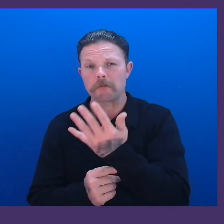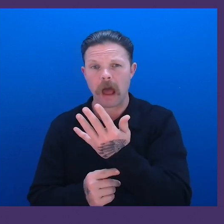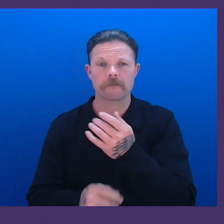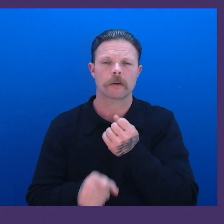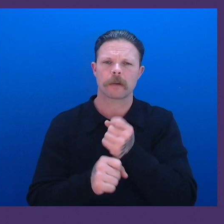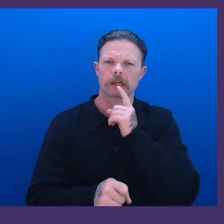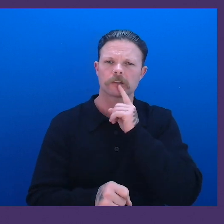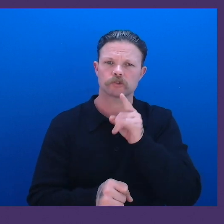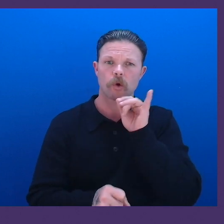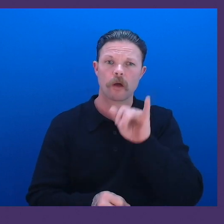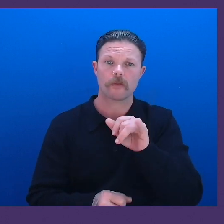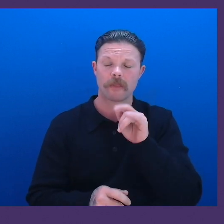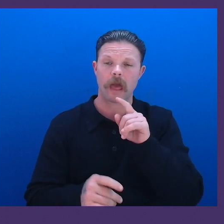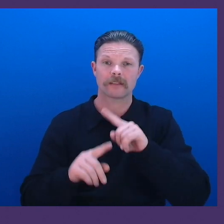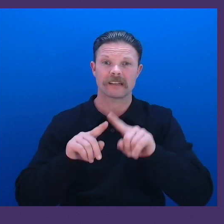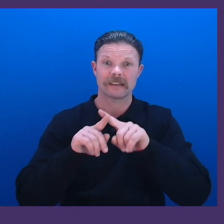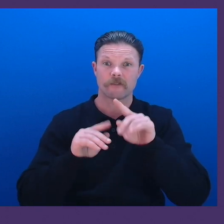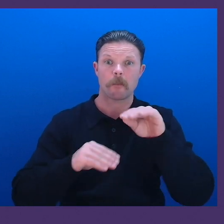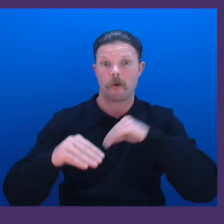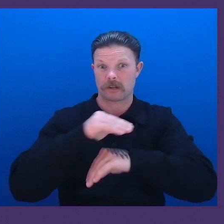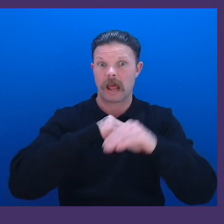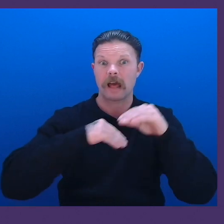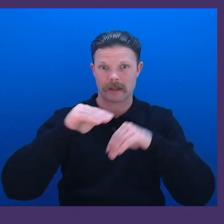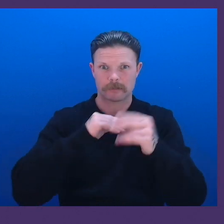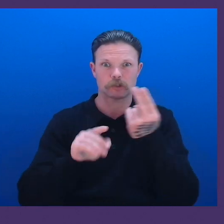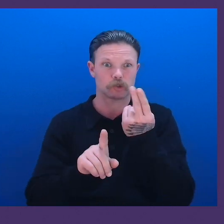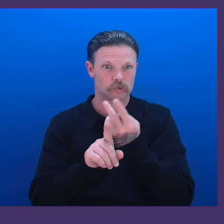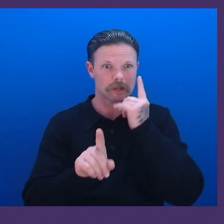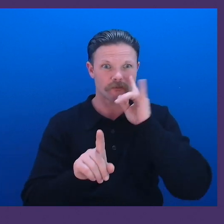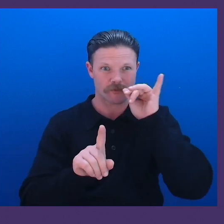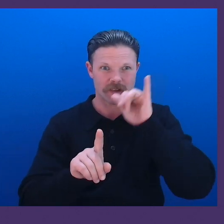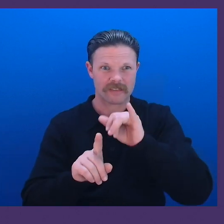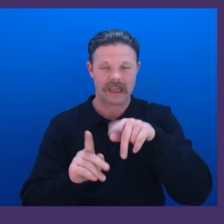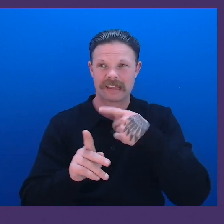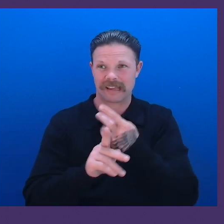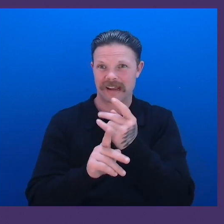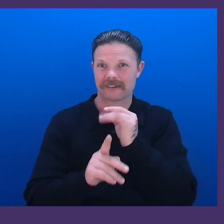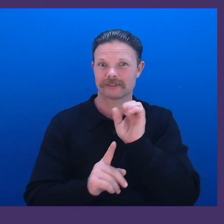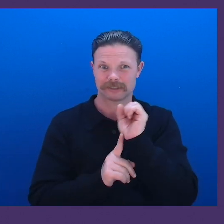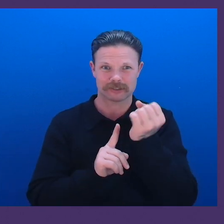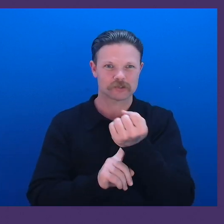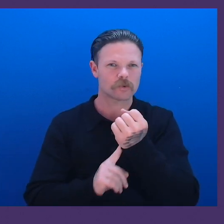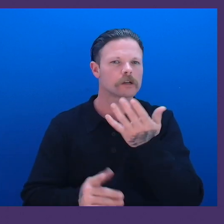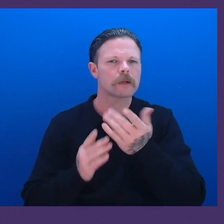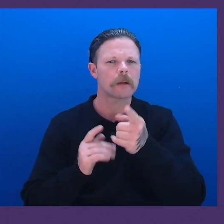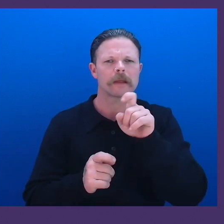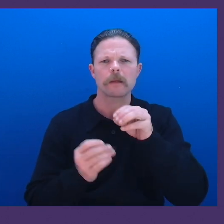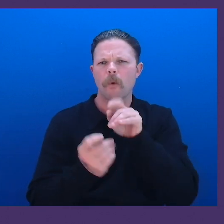need for your use case scenario. And sometimes you might not need a specific modality, which also can reduce your risk surface.